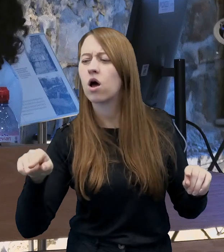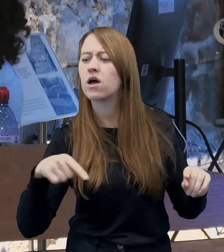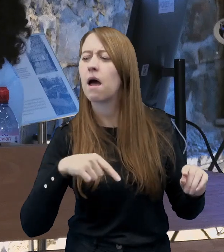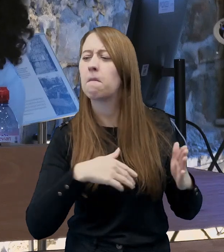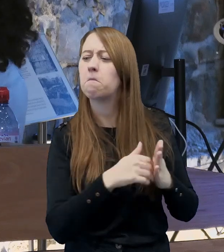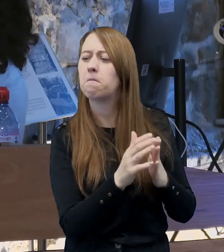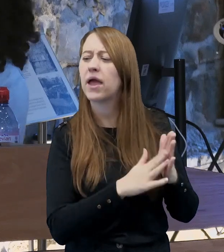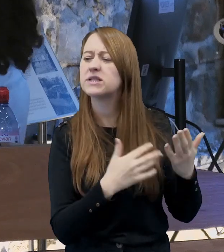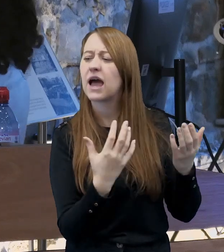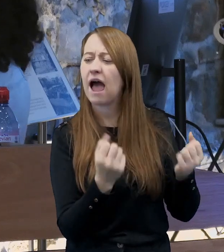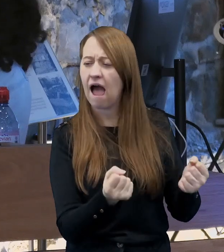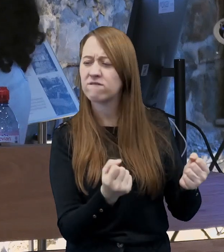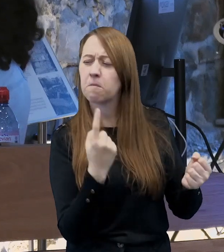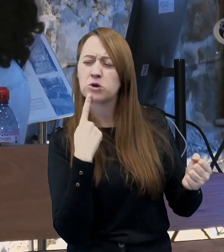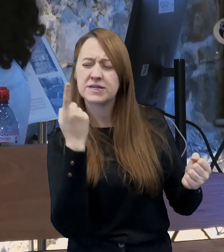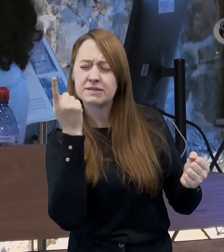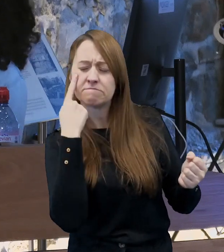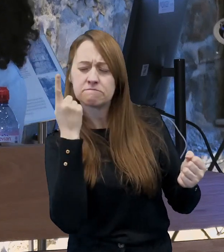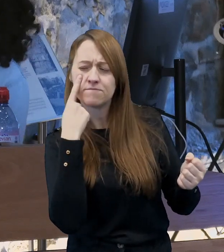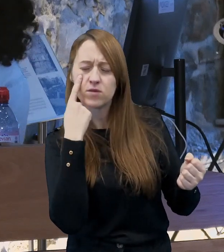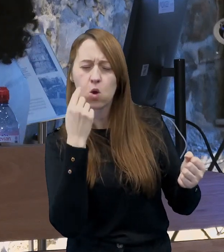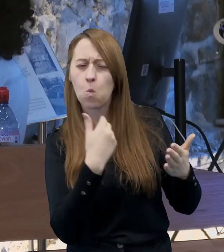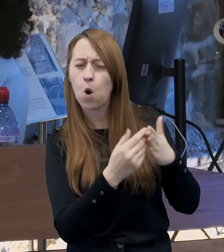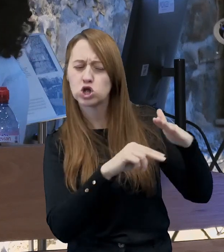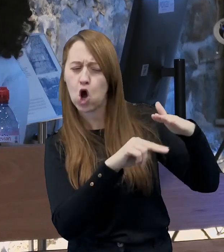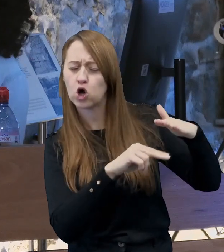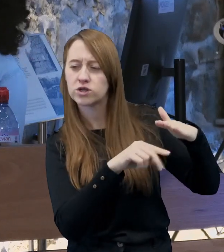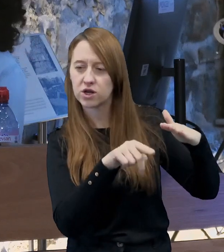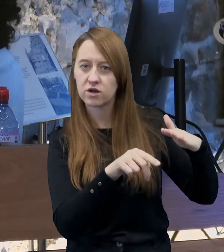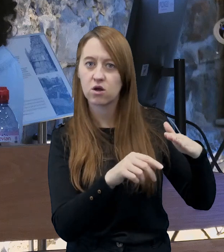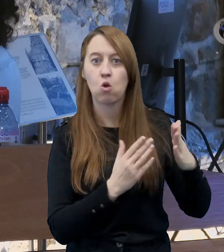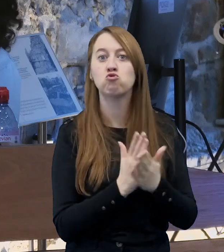Because with years and years of paint going on top of paint and going on top of paint, a lot of detail is lost.